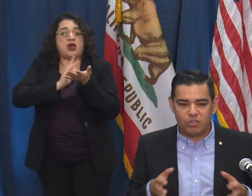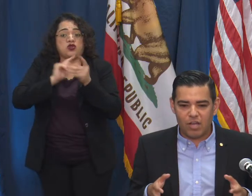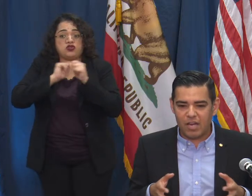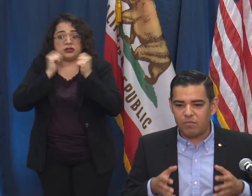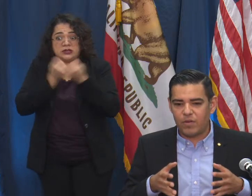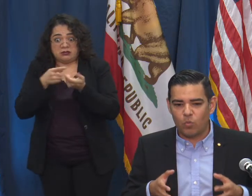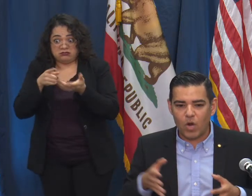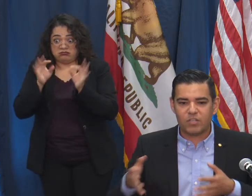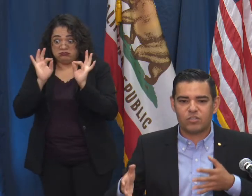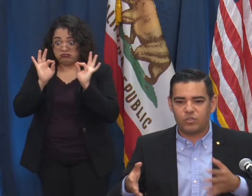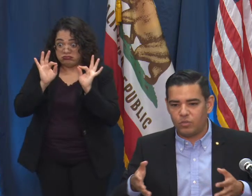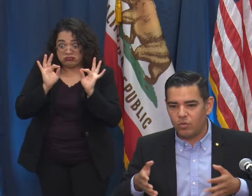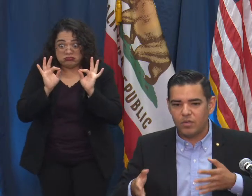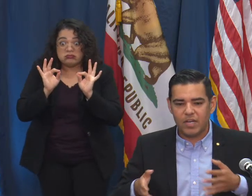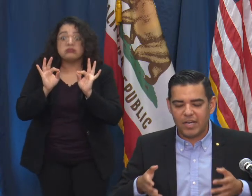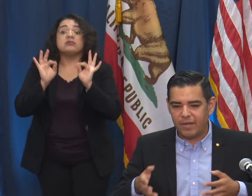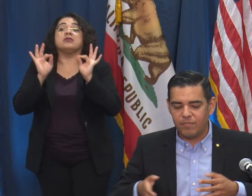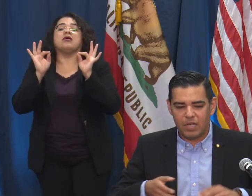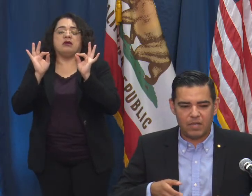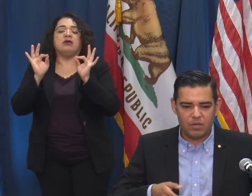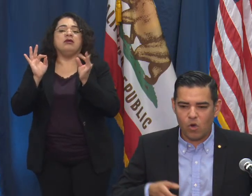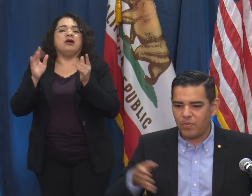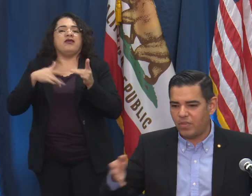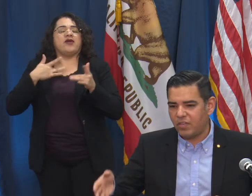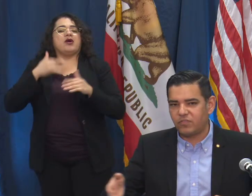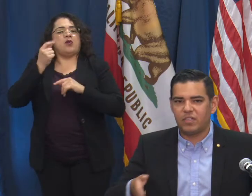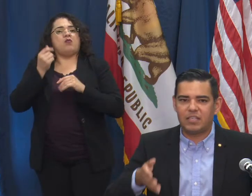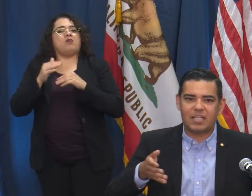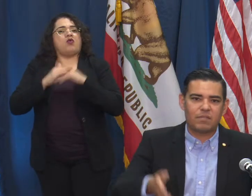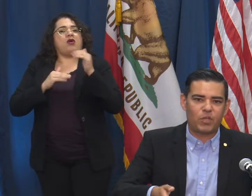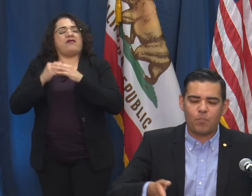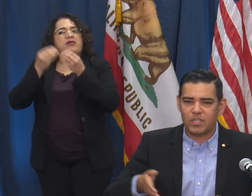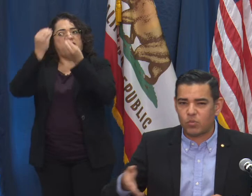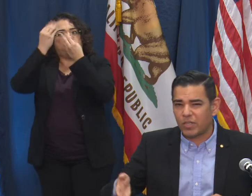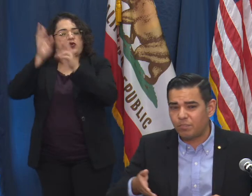there's a lot of rush to open this and get something open as quick as possible